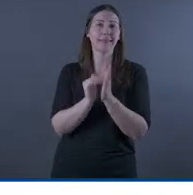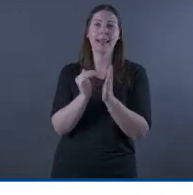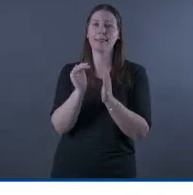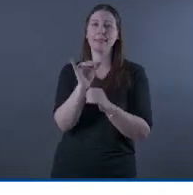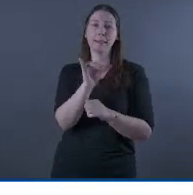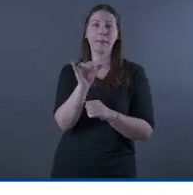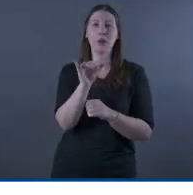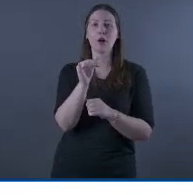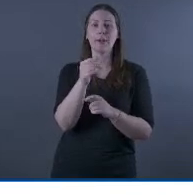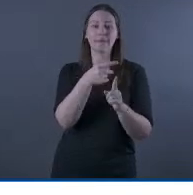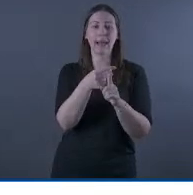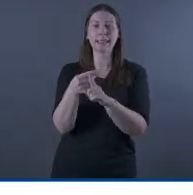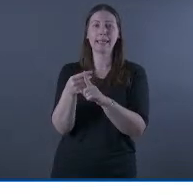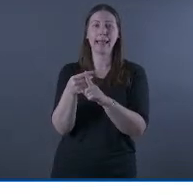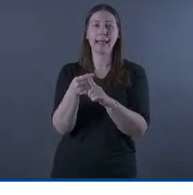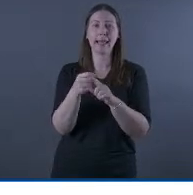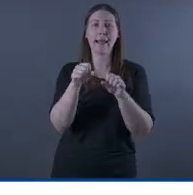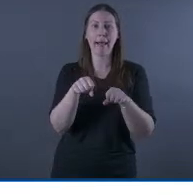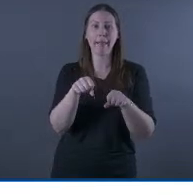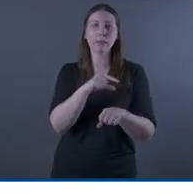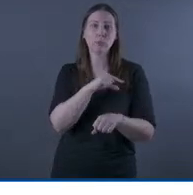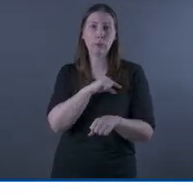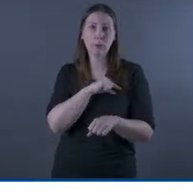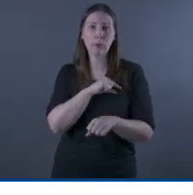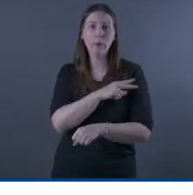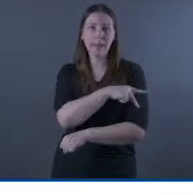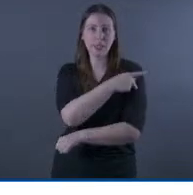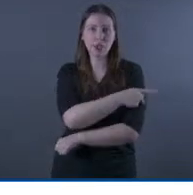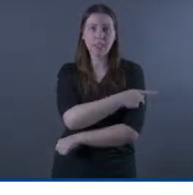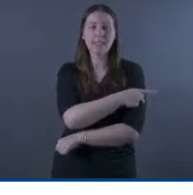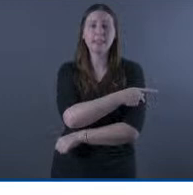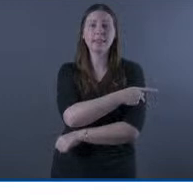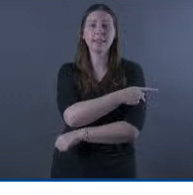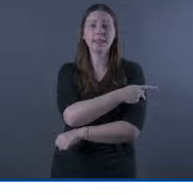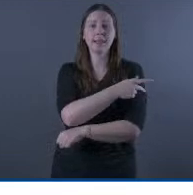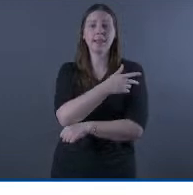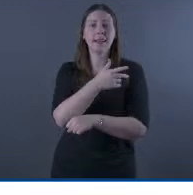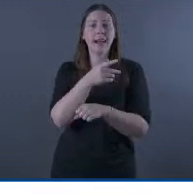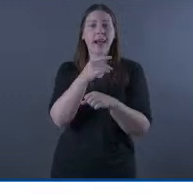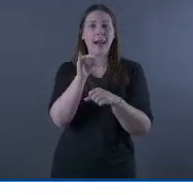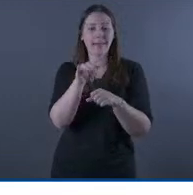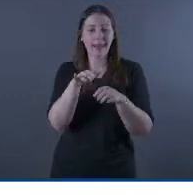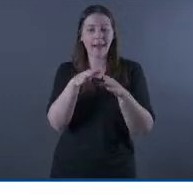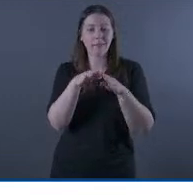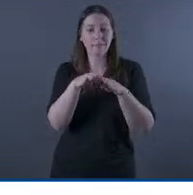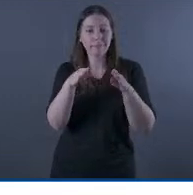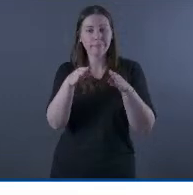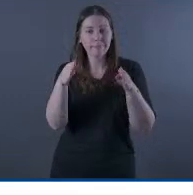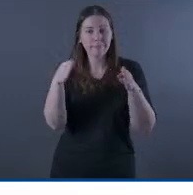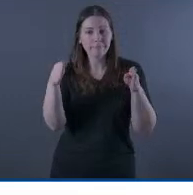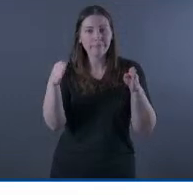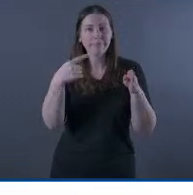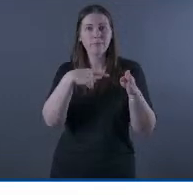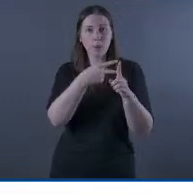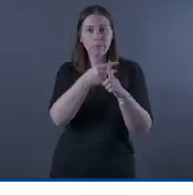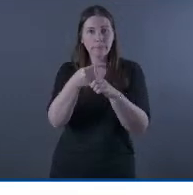based on the expanding eligibility criteria for the states. The challenge for Family Care Network I think has been a shared challenge